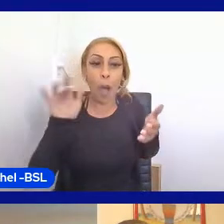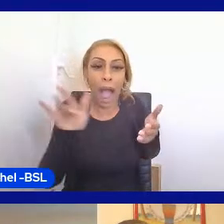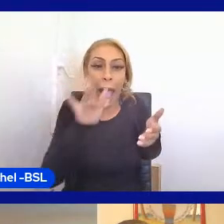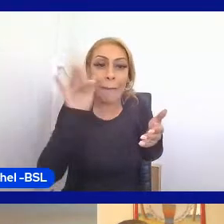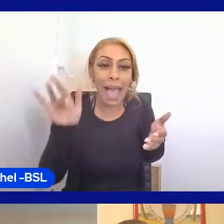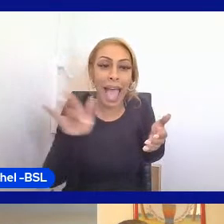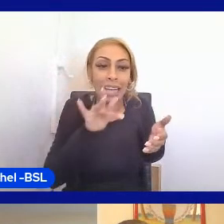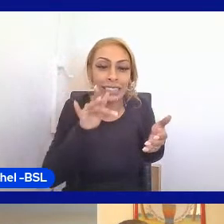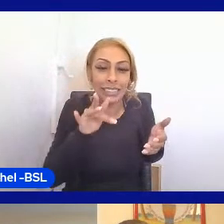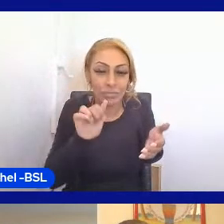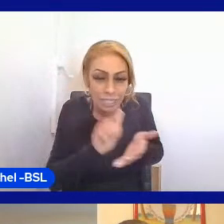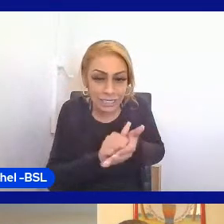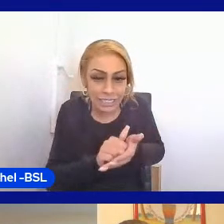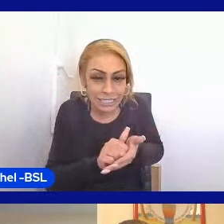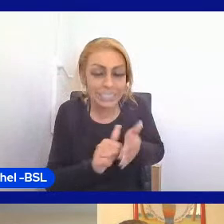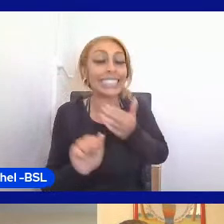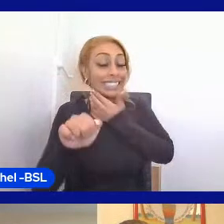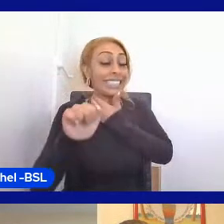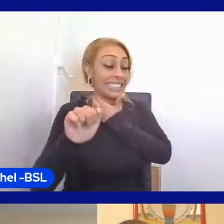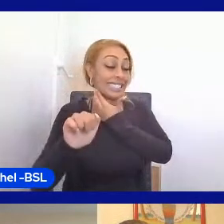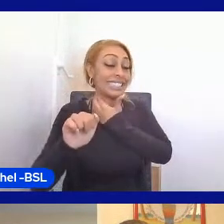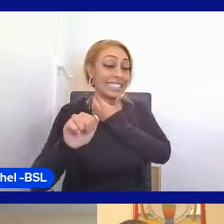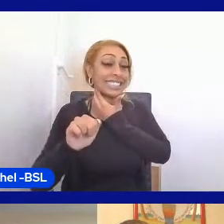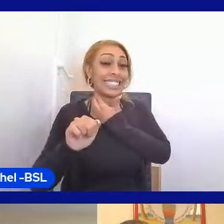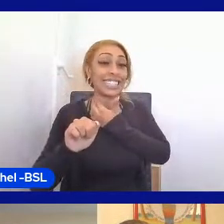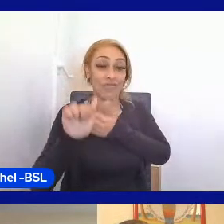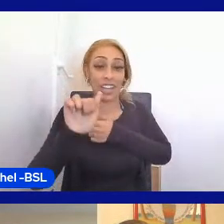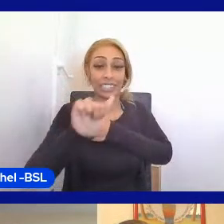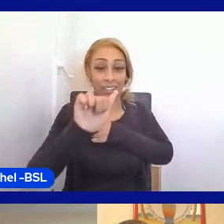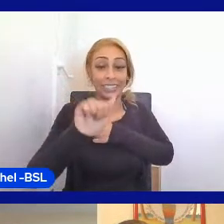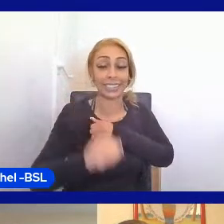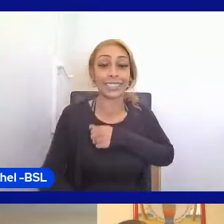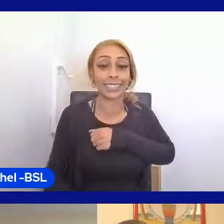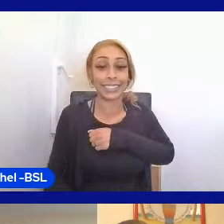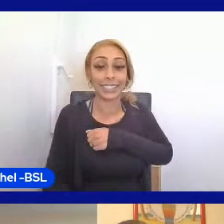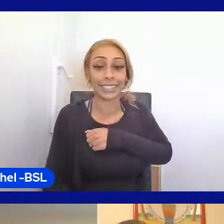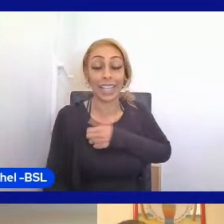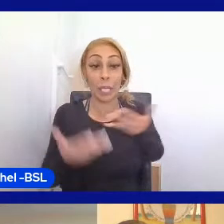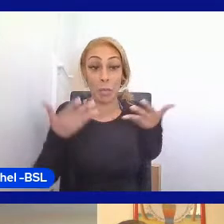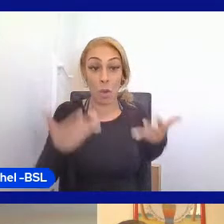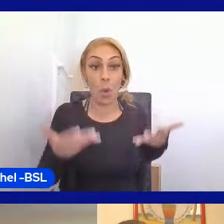that you have on your own iPad at the moment? Yes, that is correct.